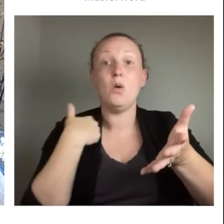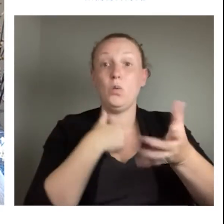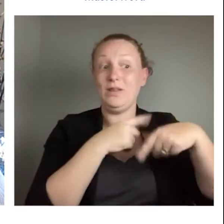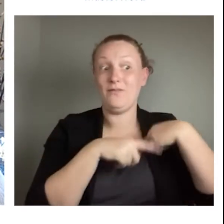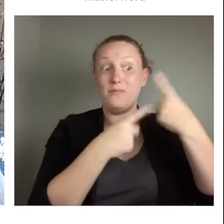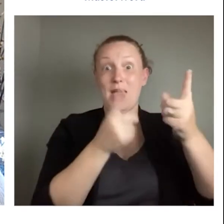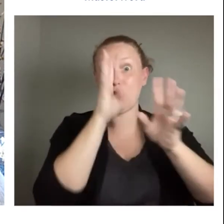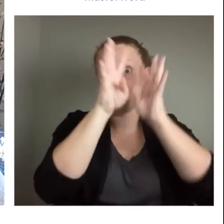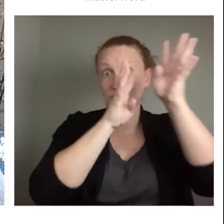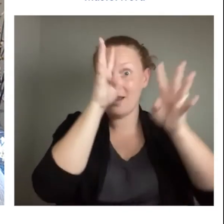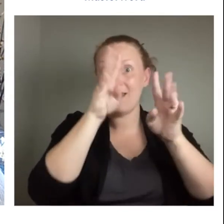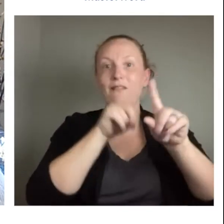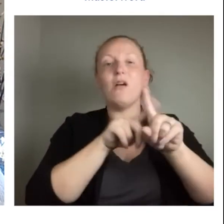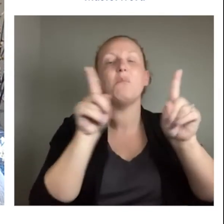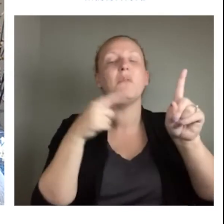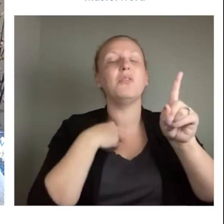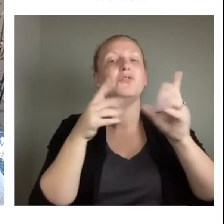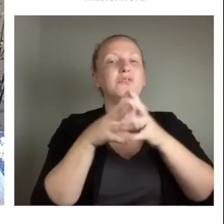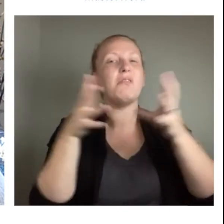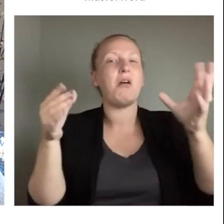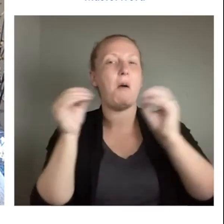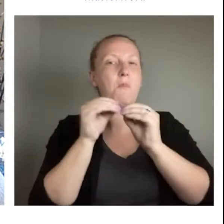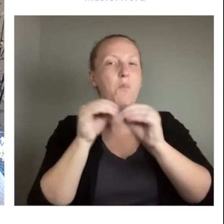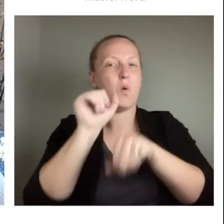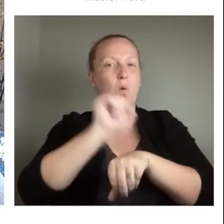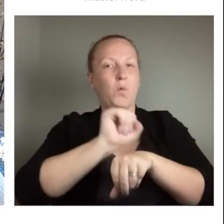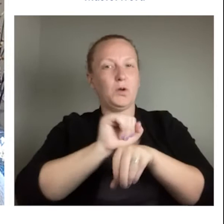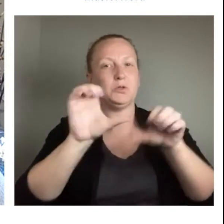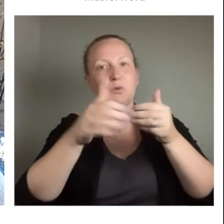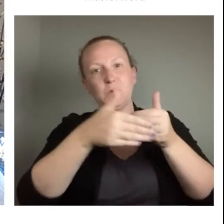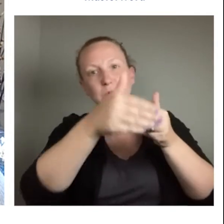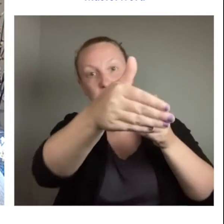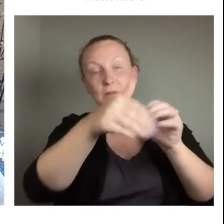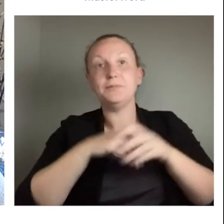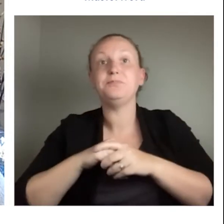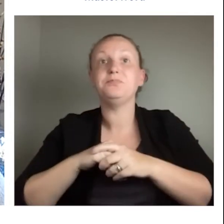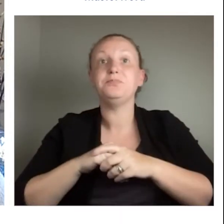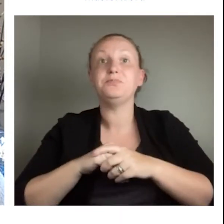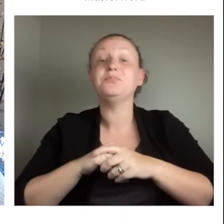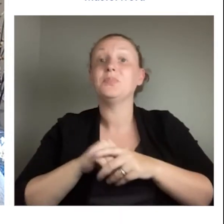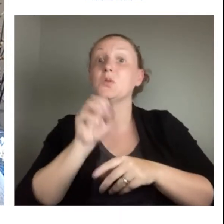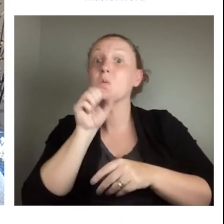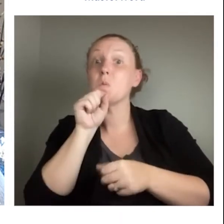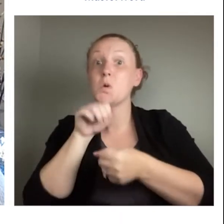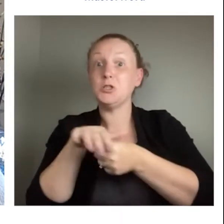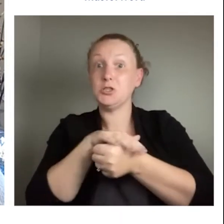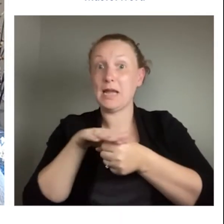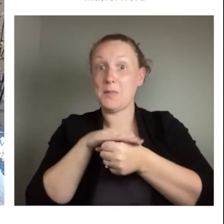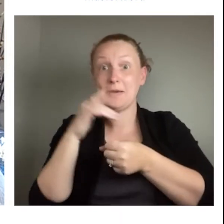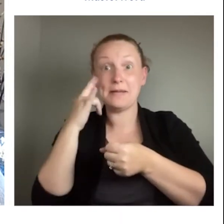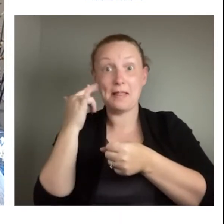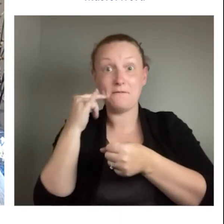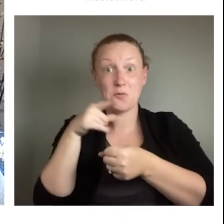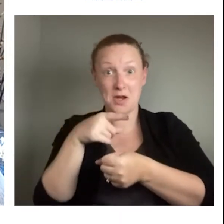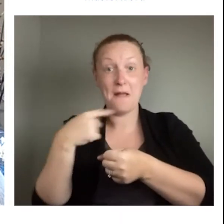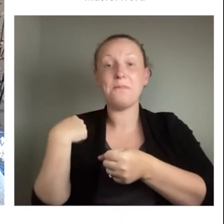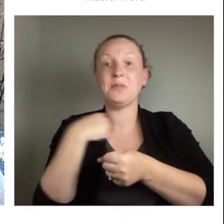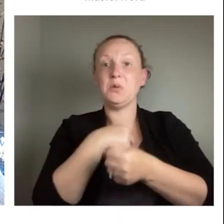students. Especially because we have newcomer families in Orange County, California we have 62 languages are